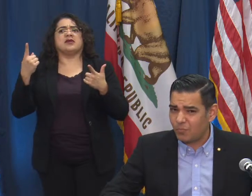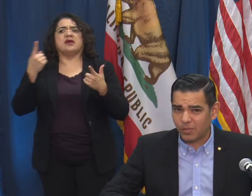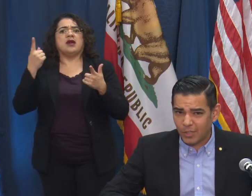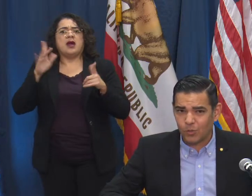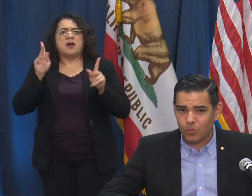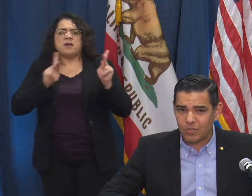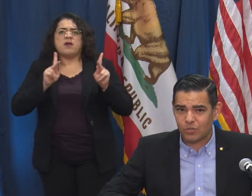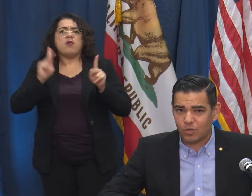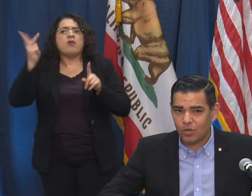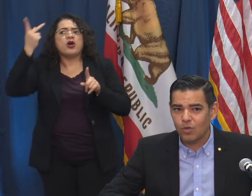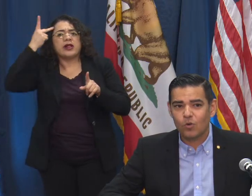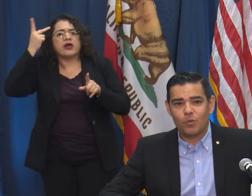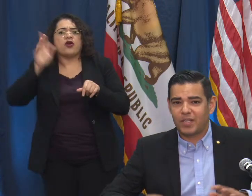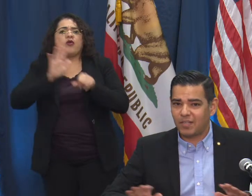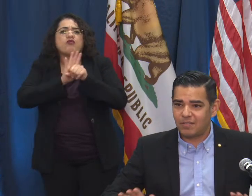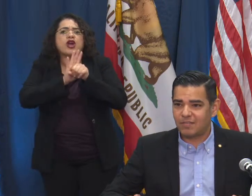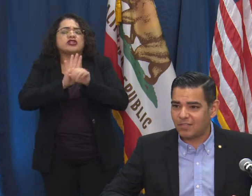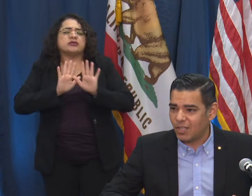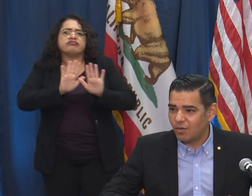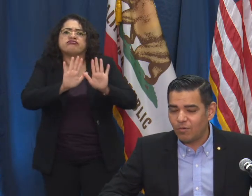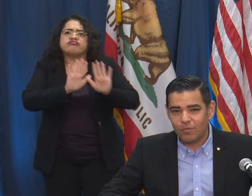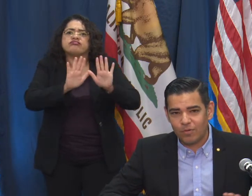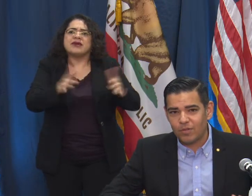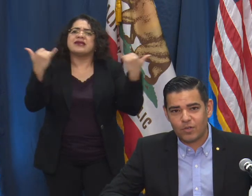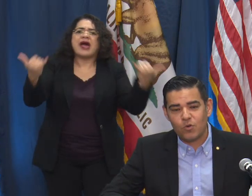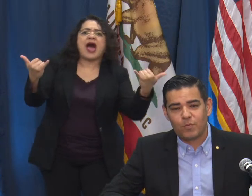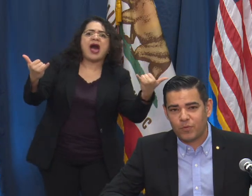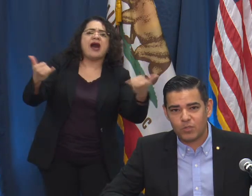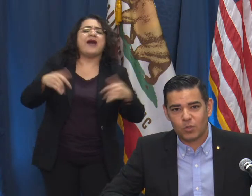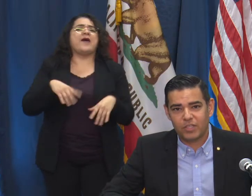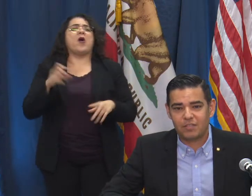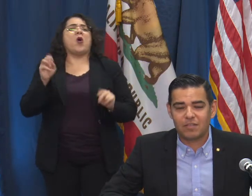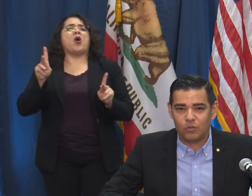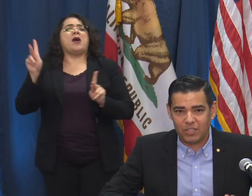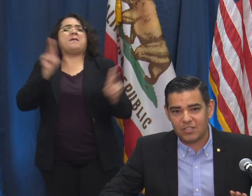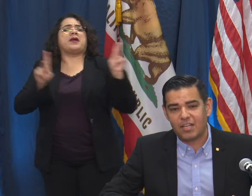political pressure or because you know the group of folks holding holding signs